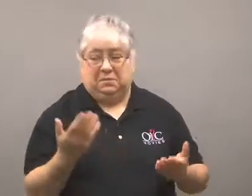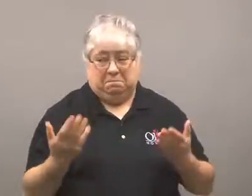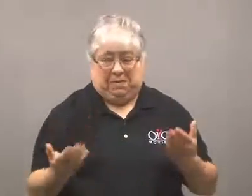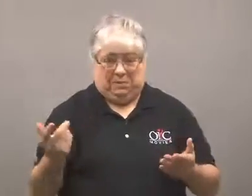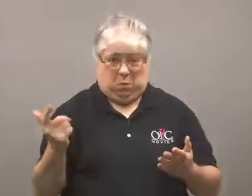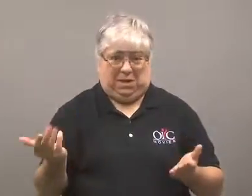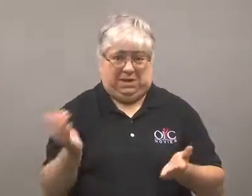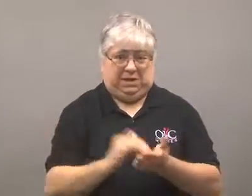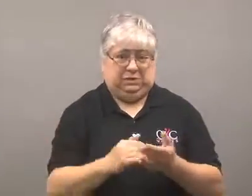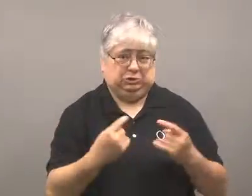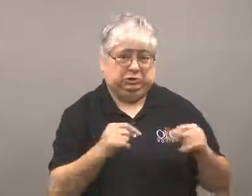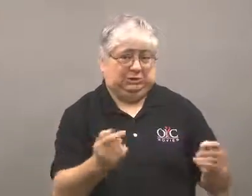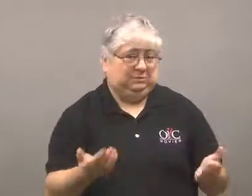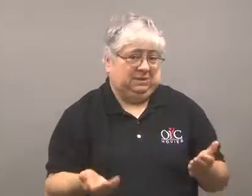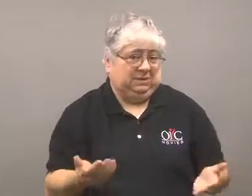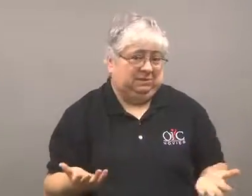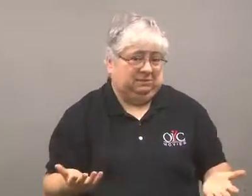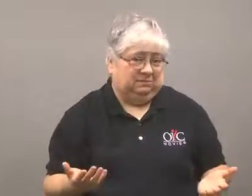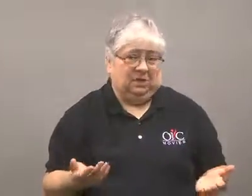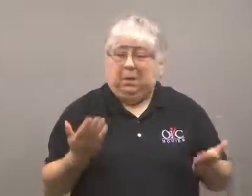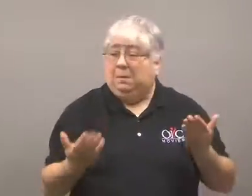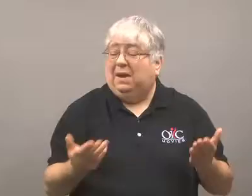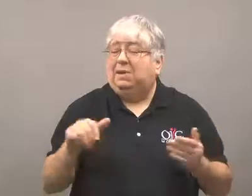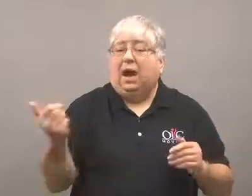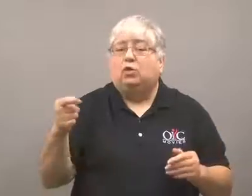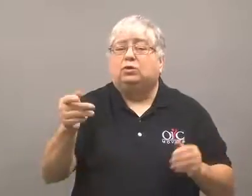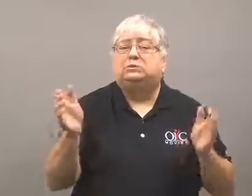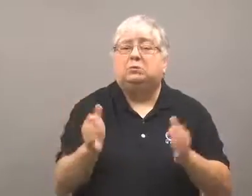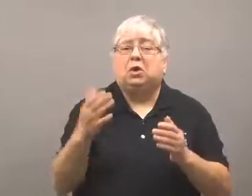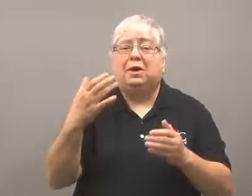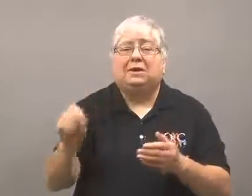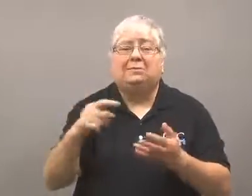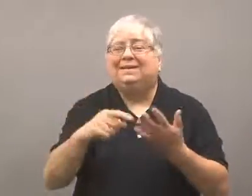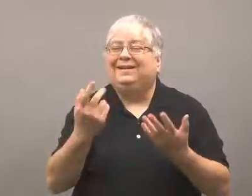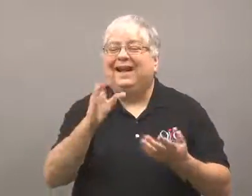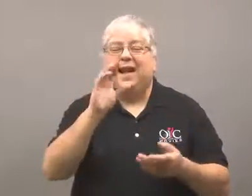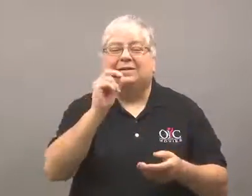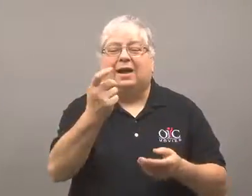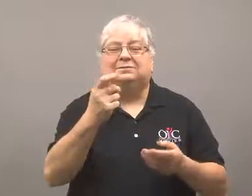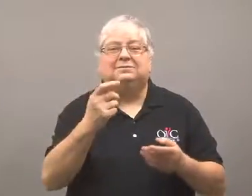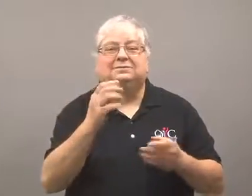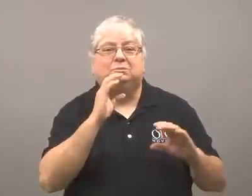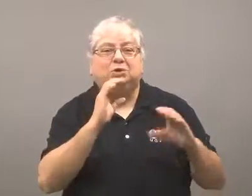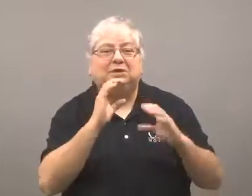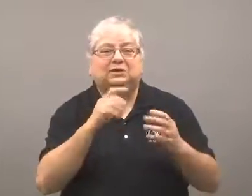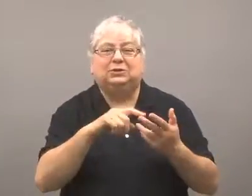He might try again. Perhaps other smaller companies such as Cox Communications,